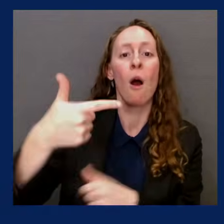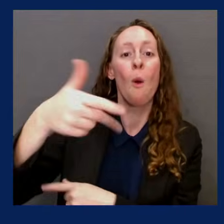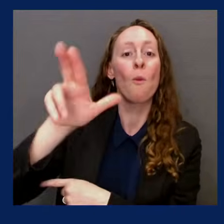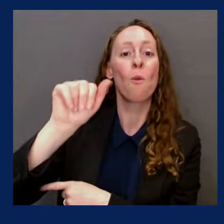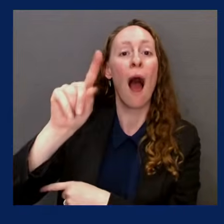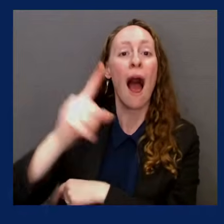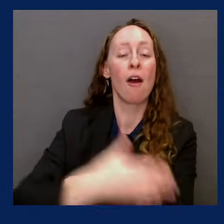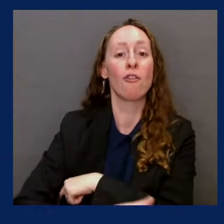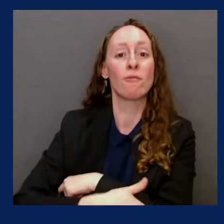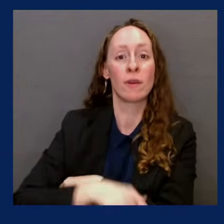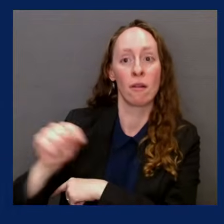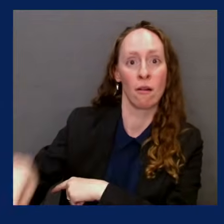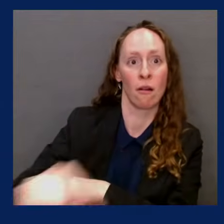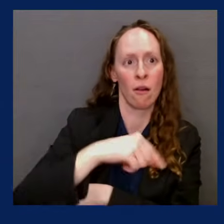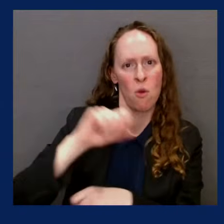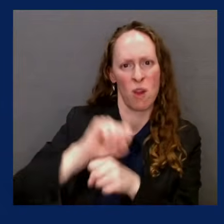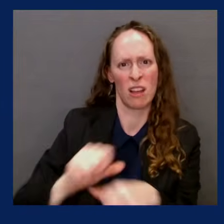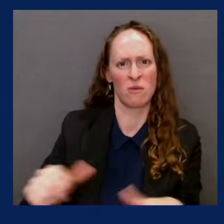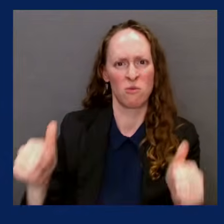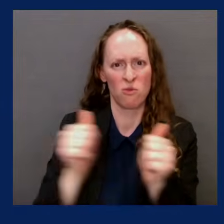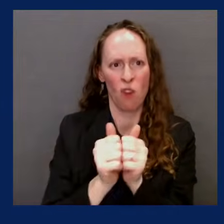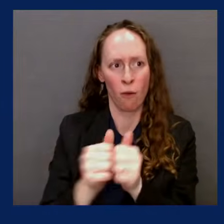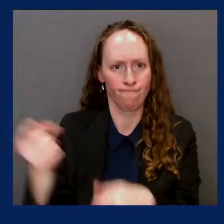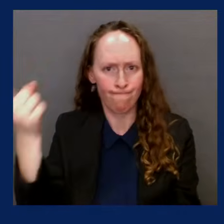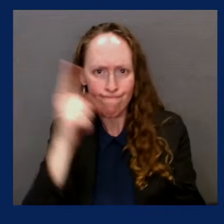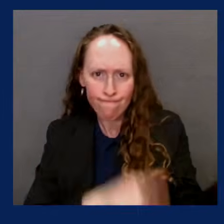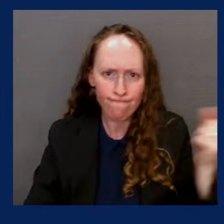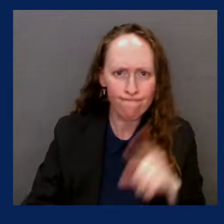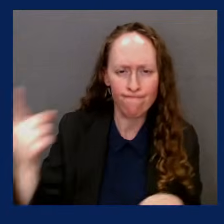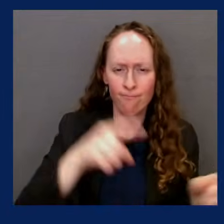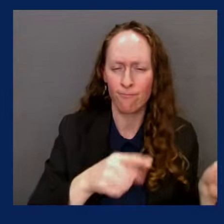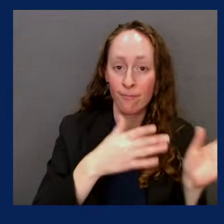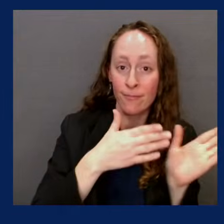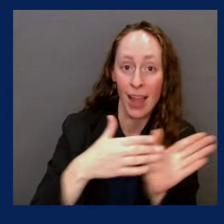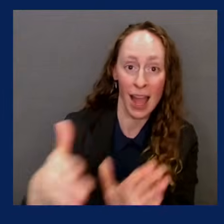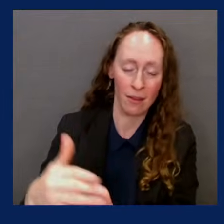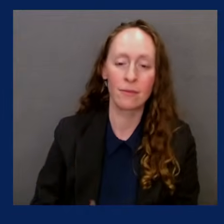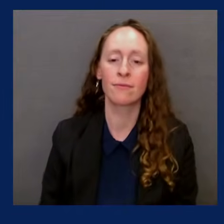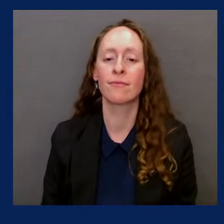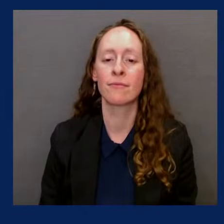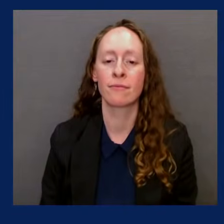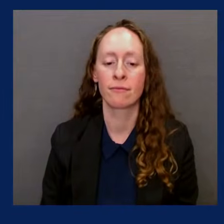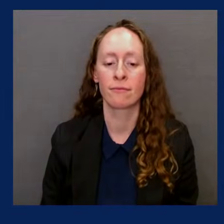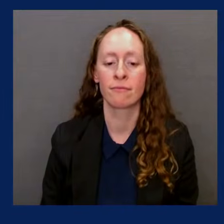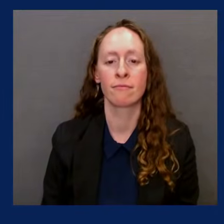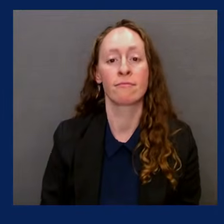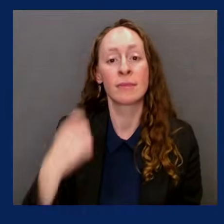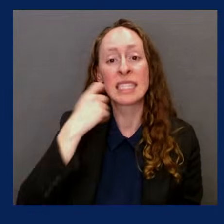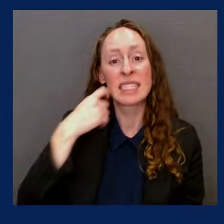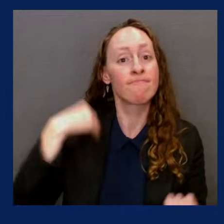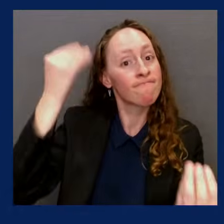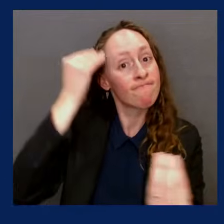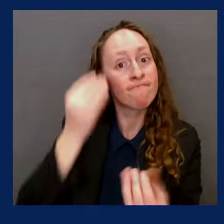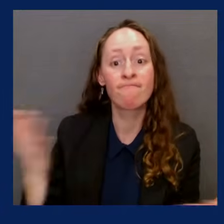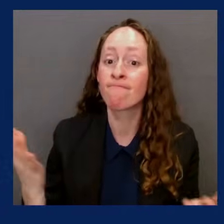for subsea cables in the Pacific; further support for infrastructure development, including efforts to increase the Pacific's access